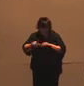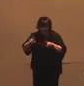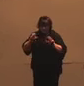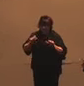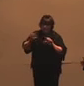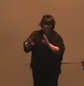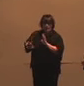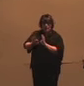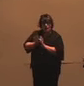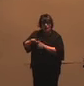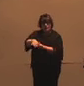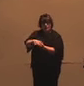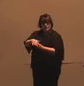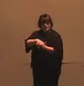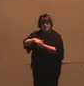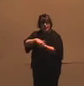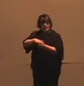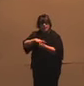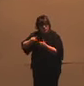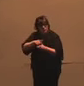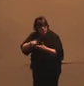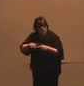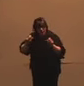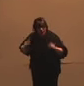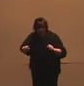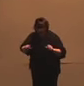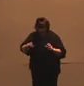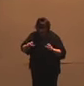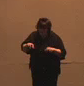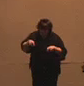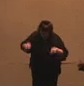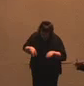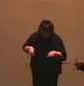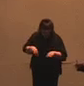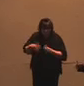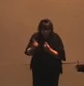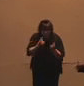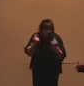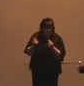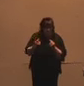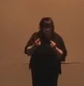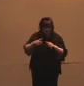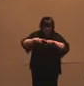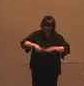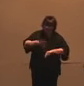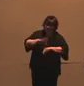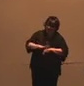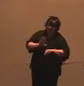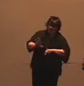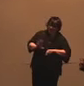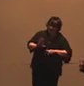And they can do some activities, depending on the size of the activities, depending on how open